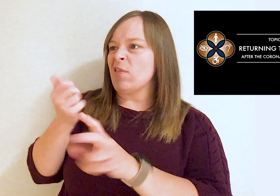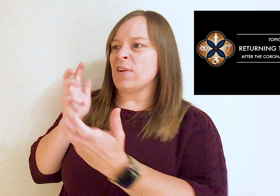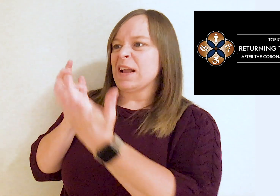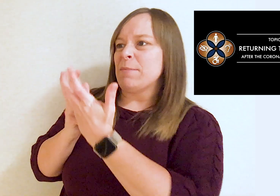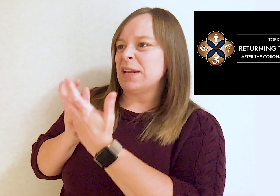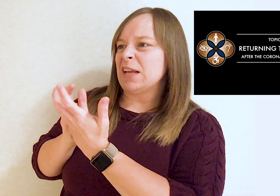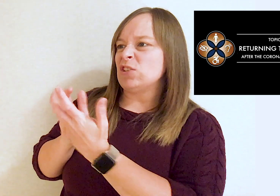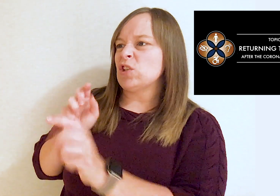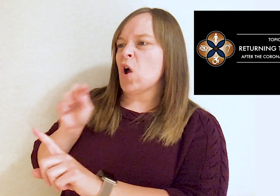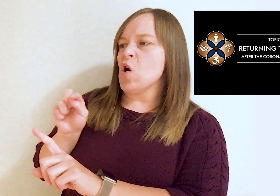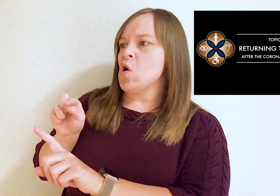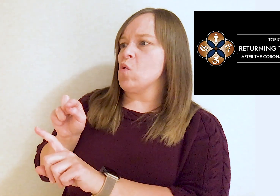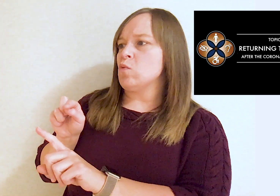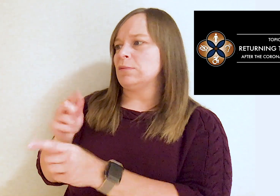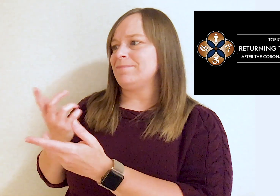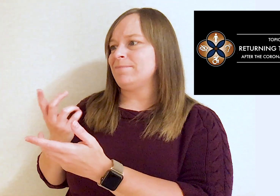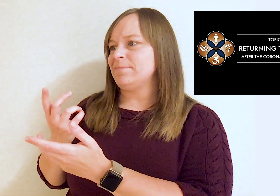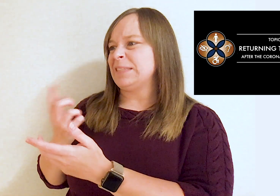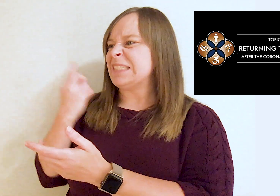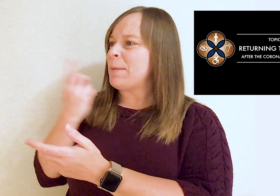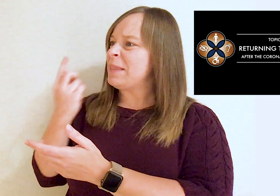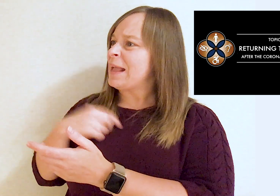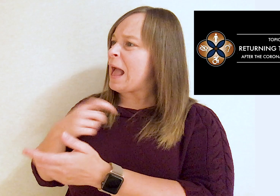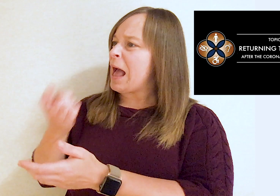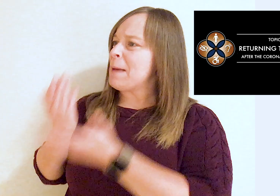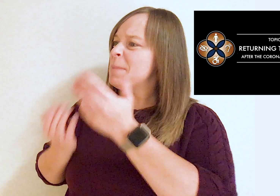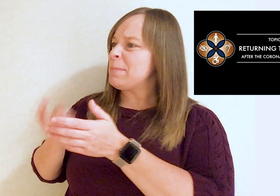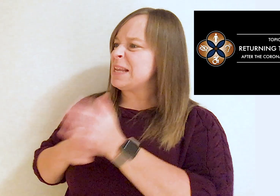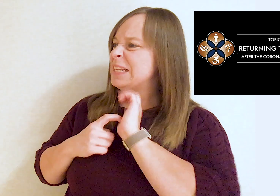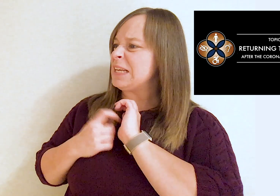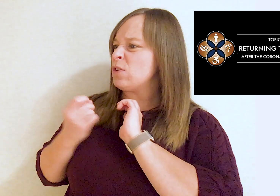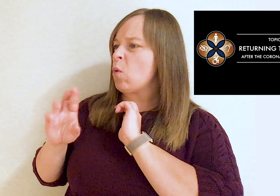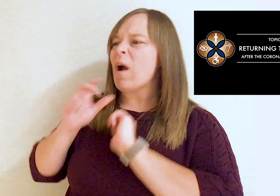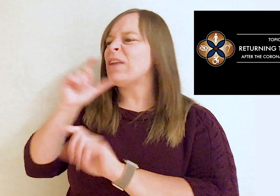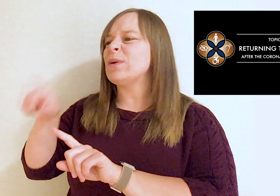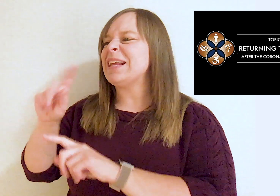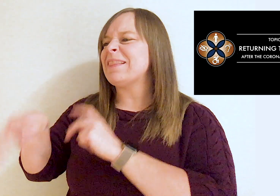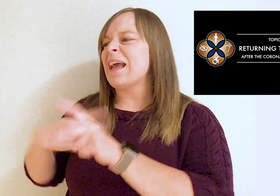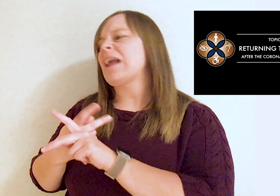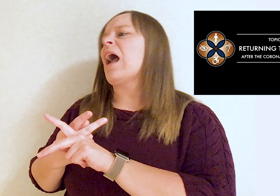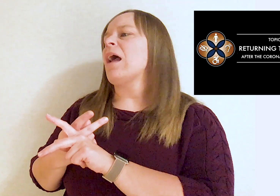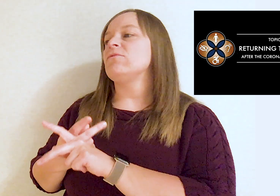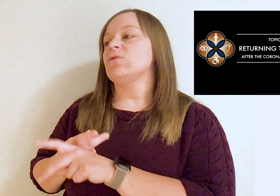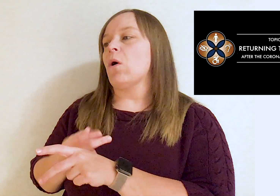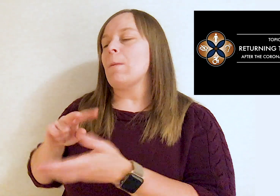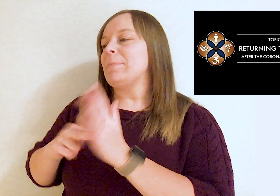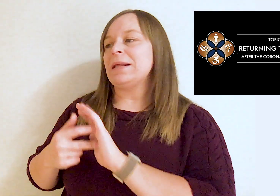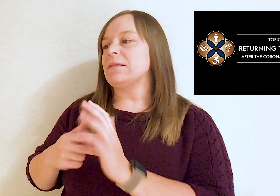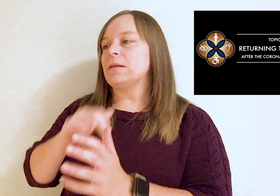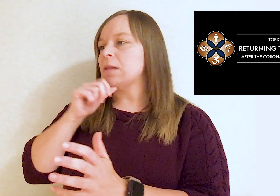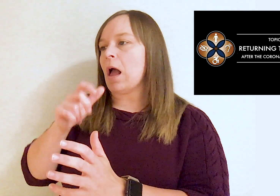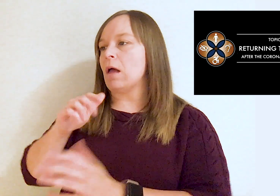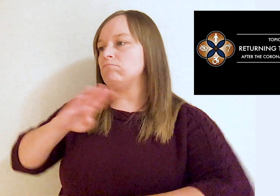accommodation and saying, "Oh gee. That might be something I need." or " I don't need that so I don't get to have an accommodation"?